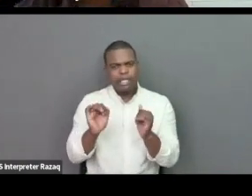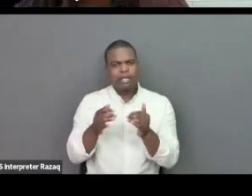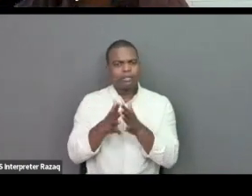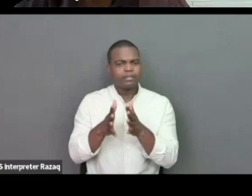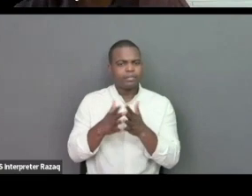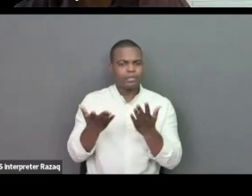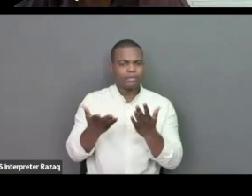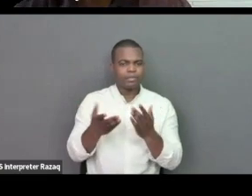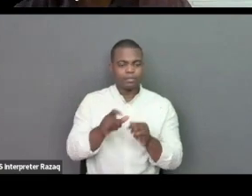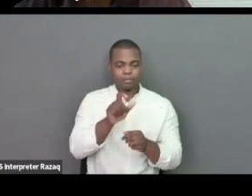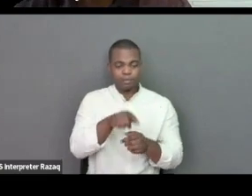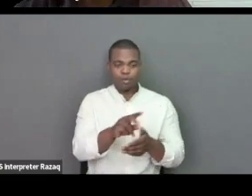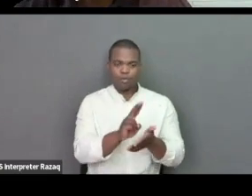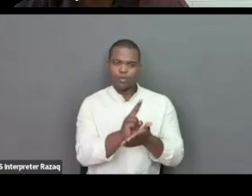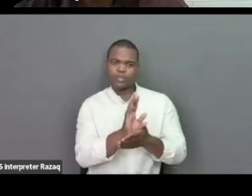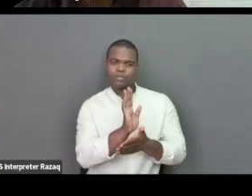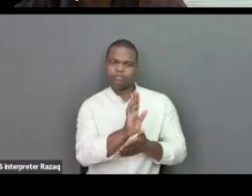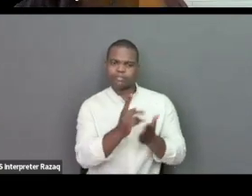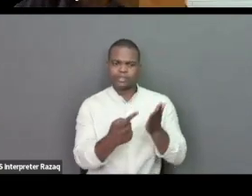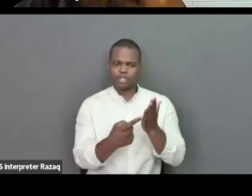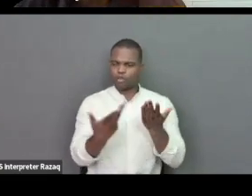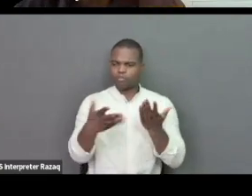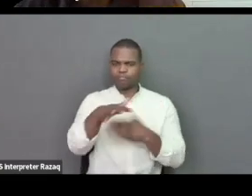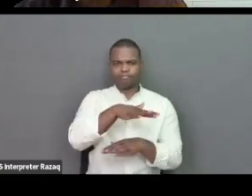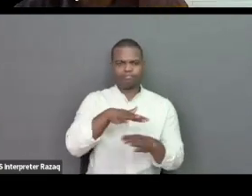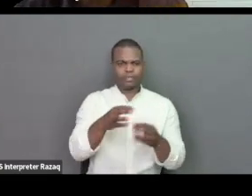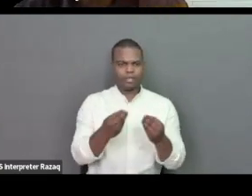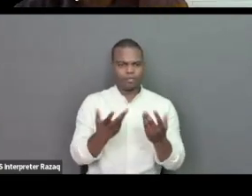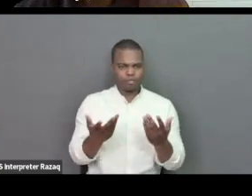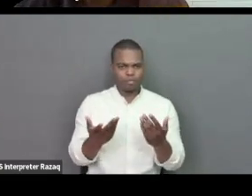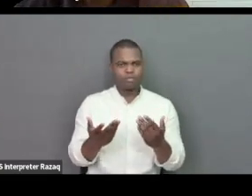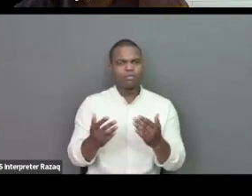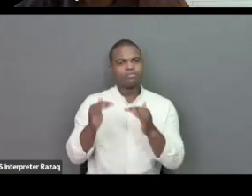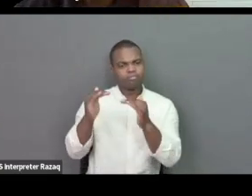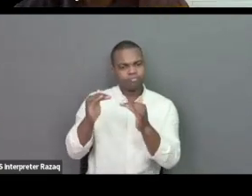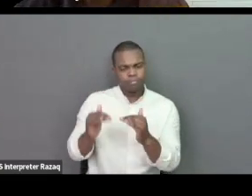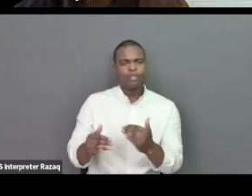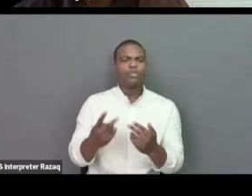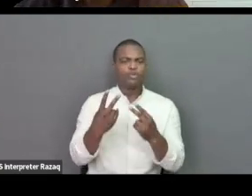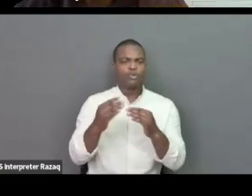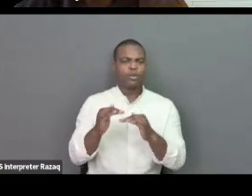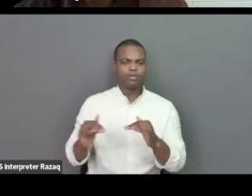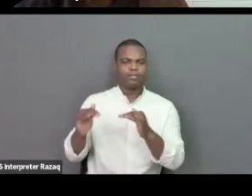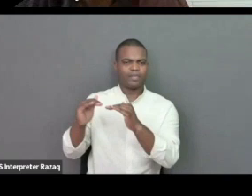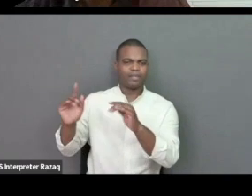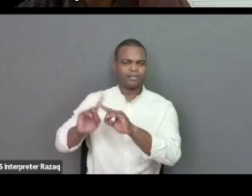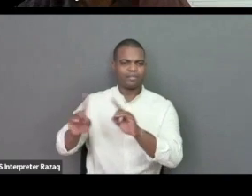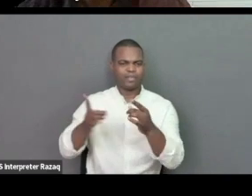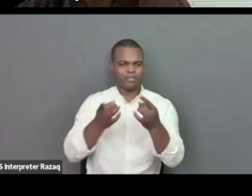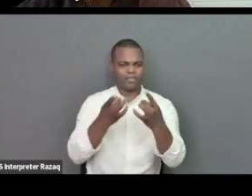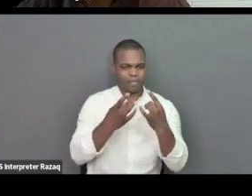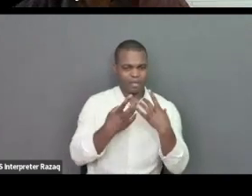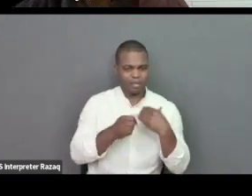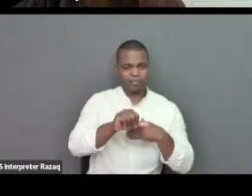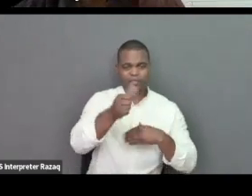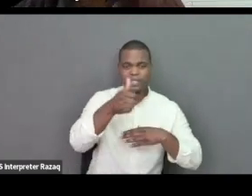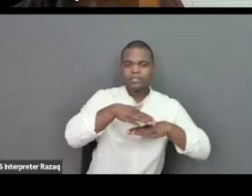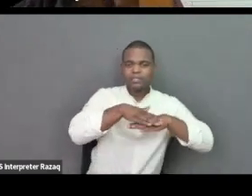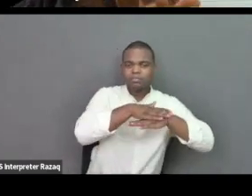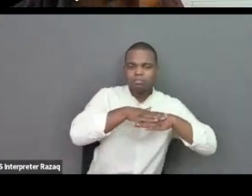level and there's an expert level as well, so some feedback mechanisms might give the possibility to go into more details